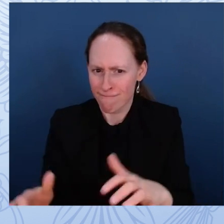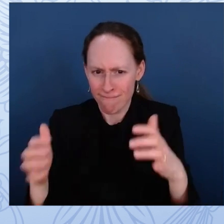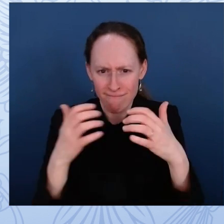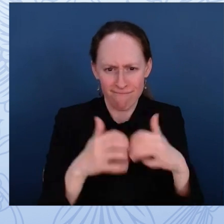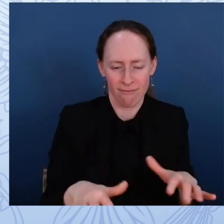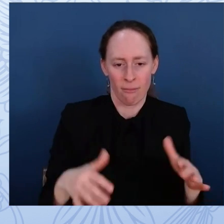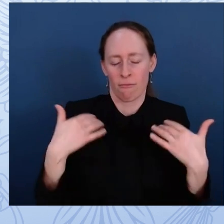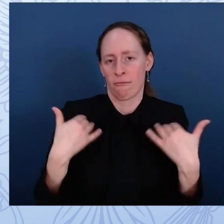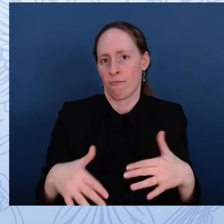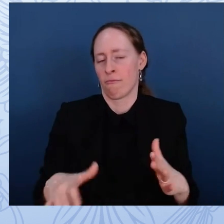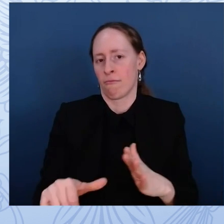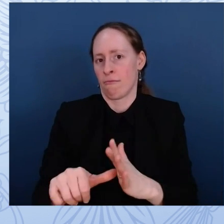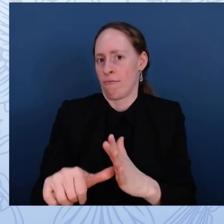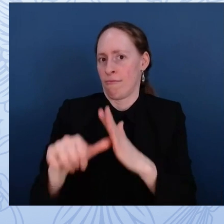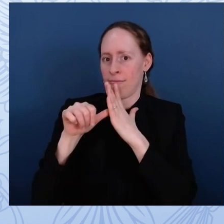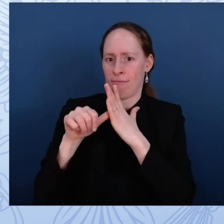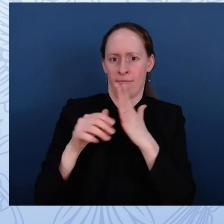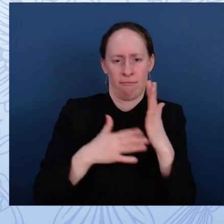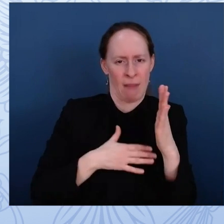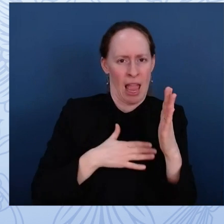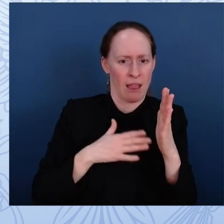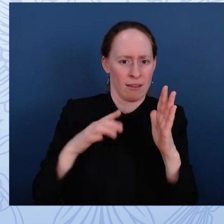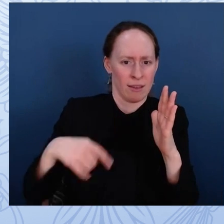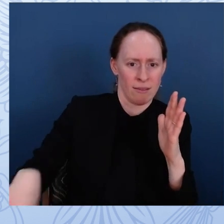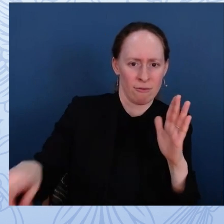Joe and I are so fortunate to have you.